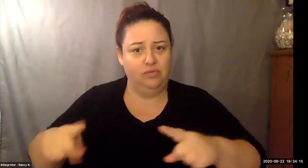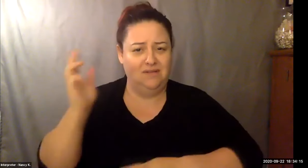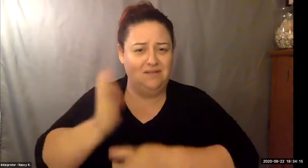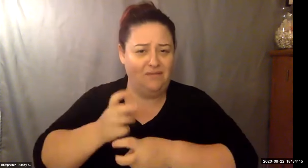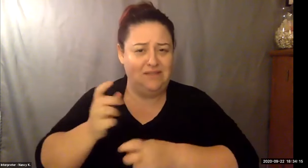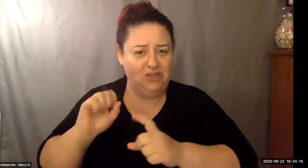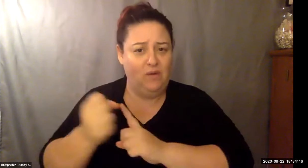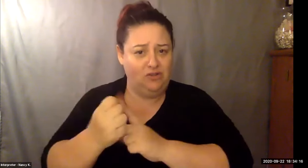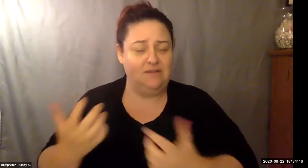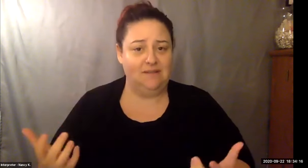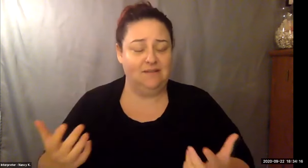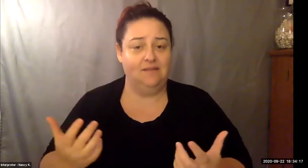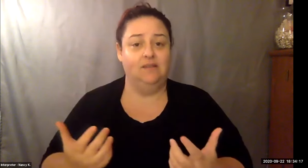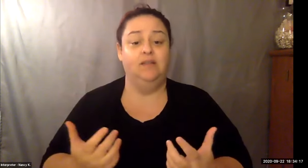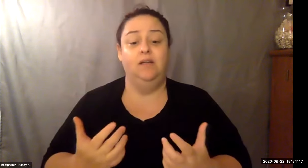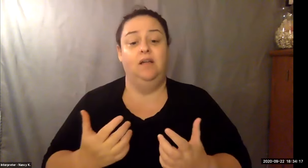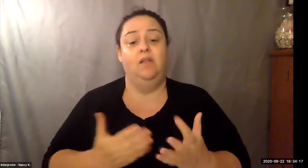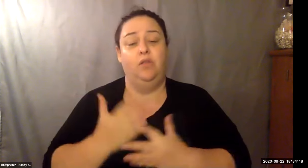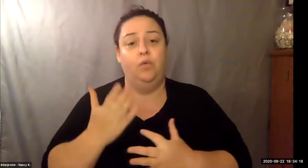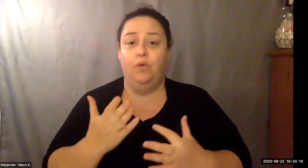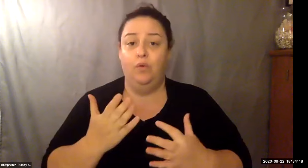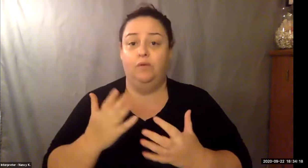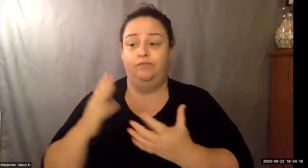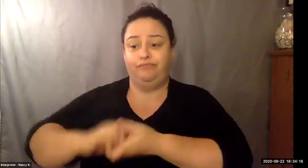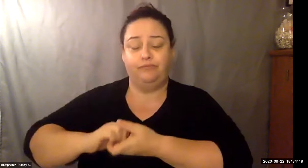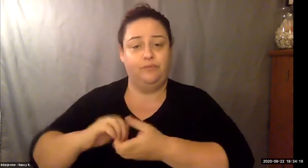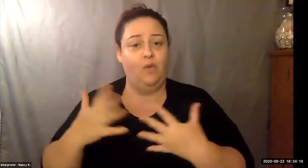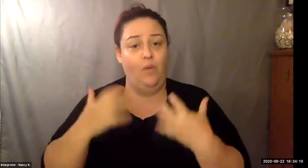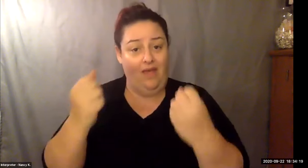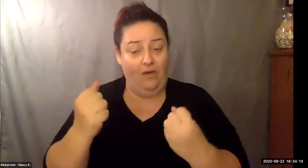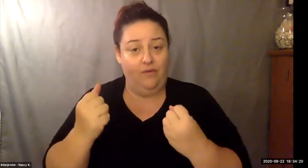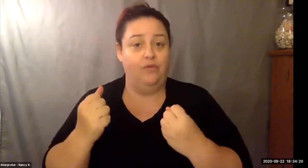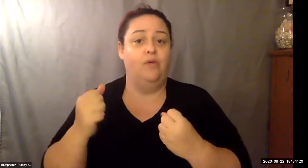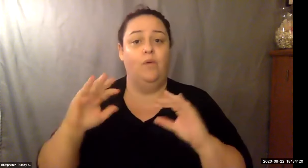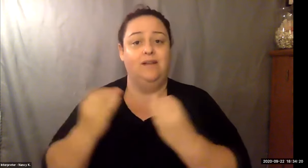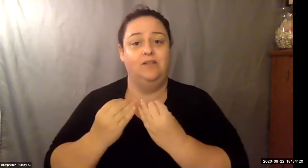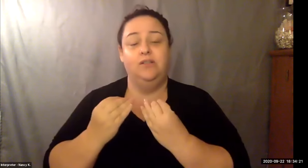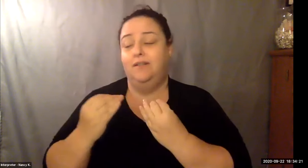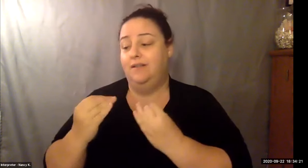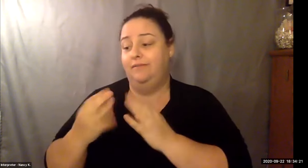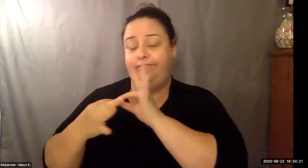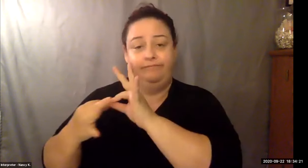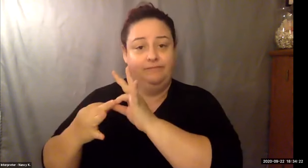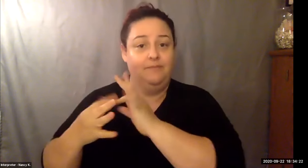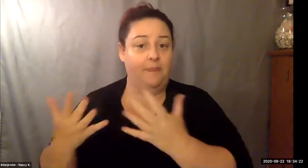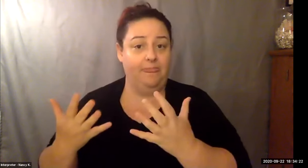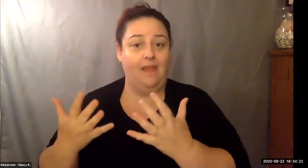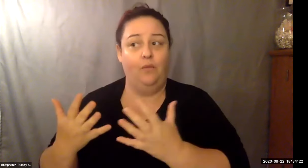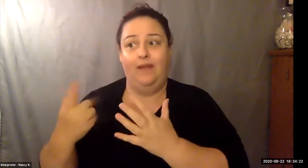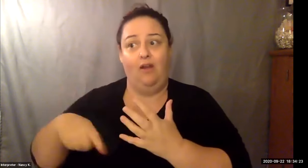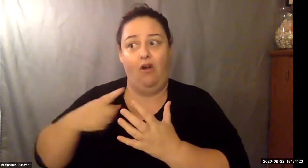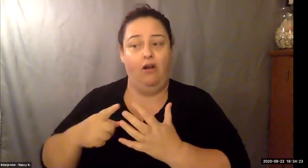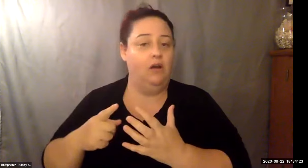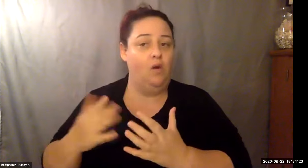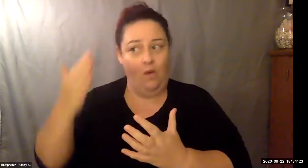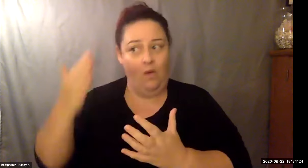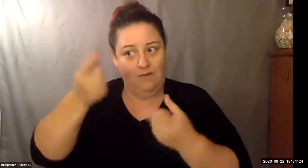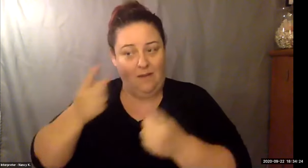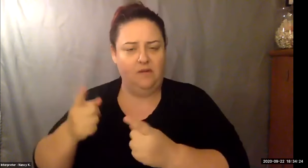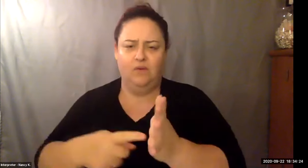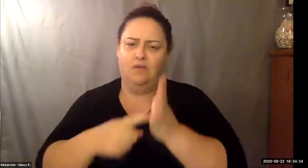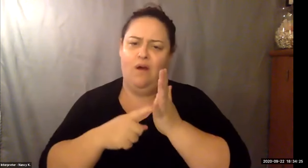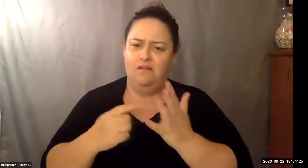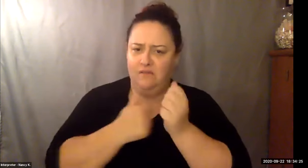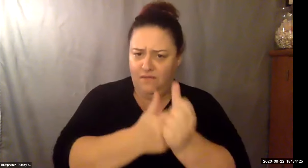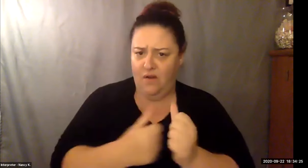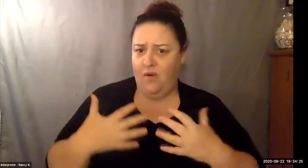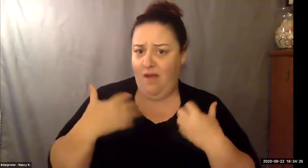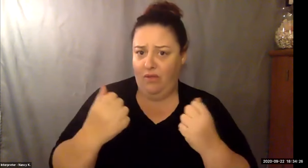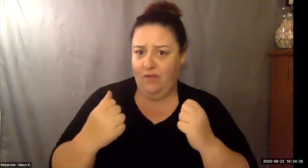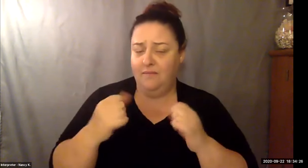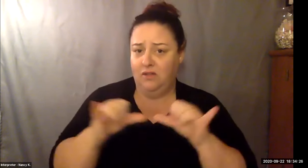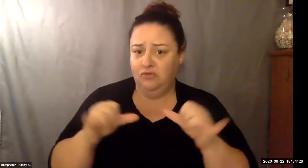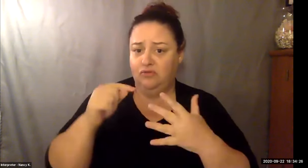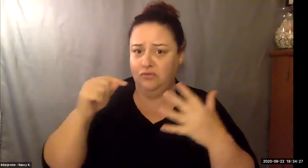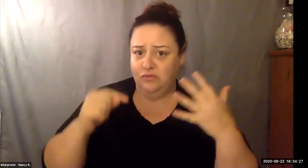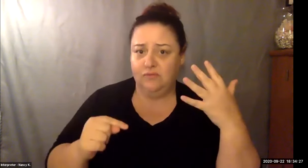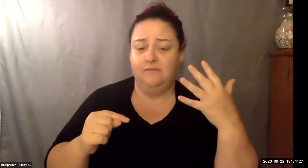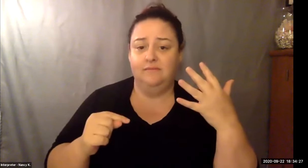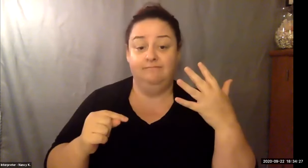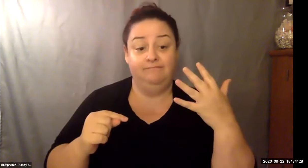Keith Wolling: Scott USA and Scott international have webinars right now that they have on a monthly basis with unique speakers, because obviously Cove, it has changed things. So we typically cannot meet to talk about